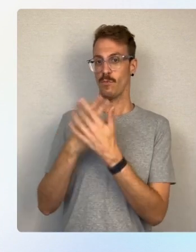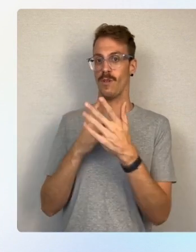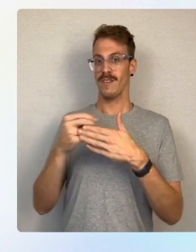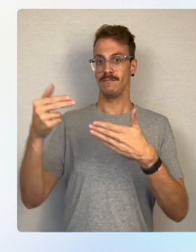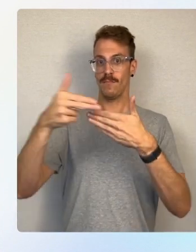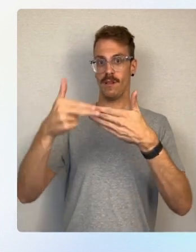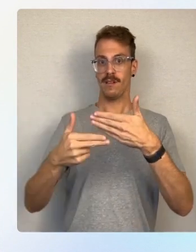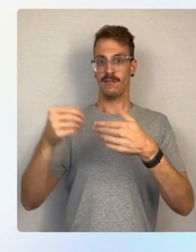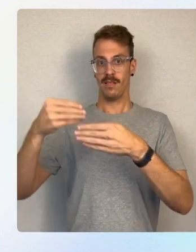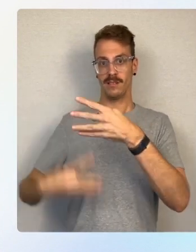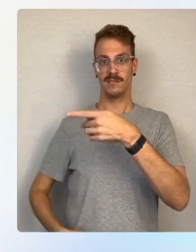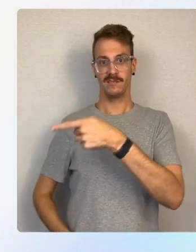in your list of enabled plugins.